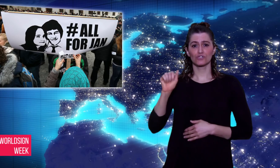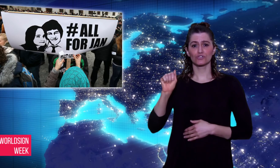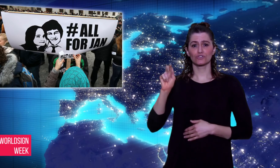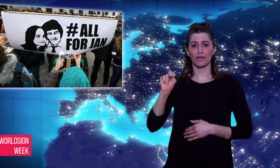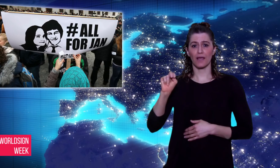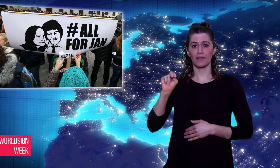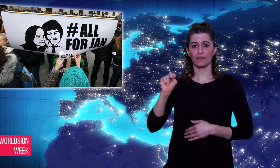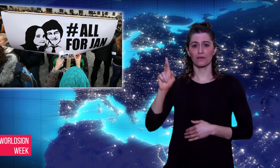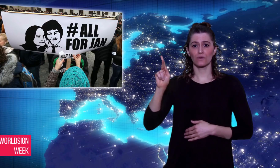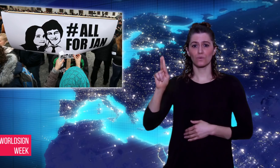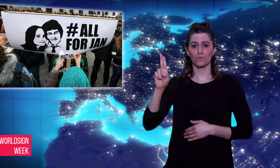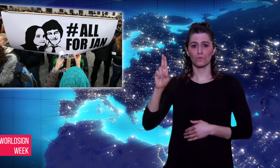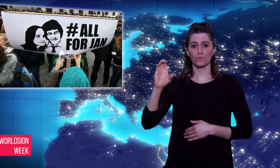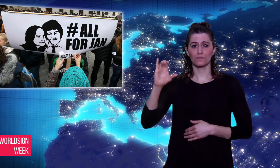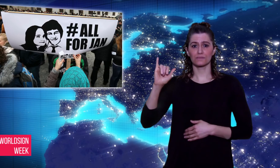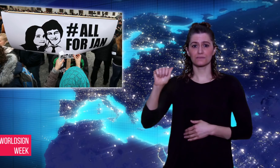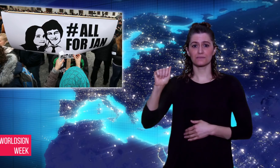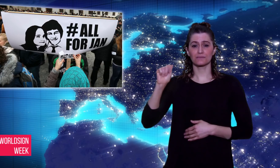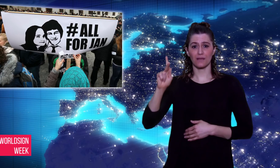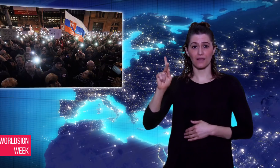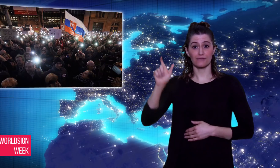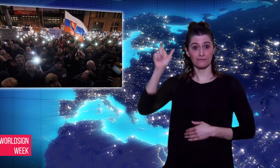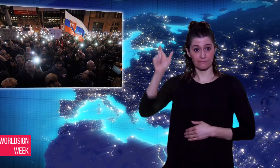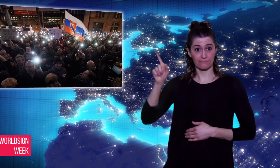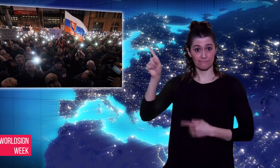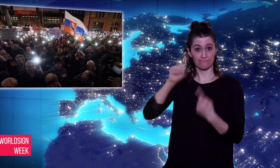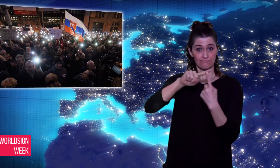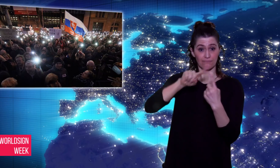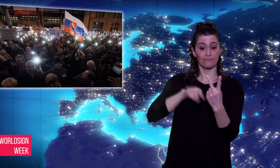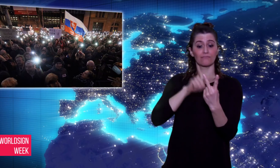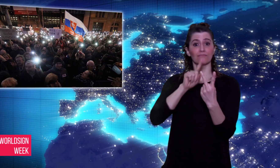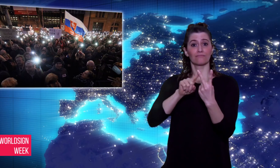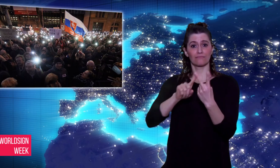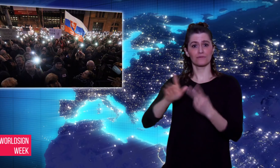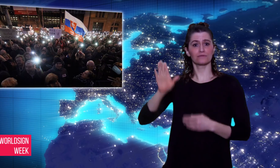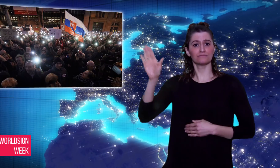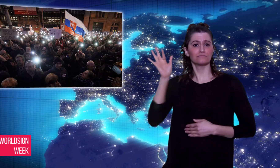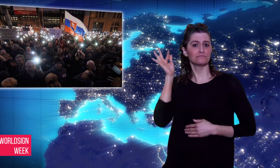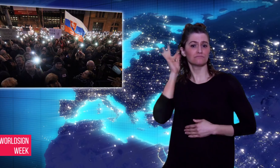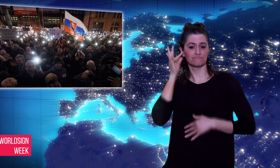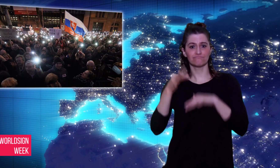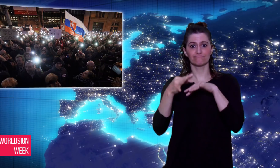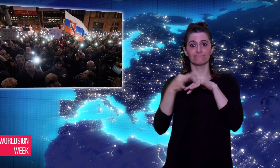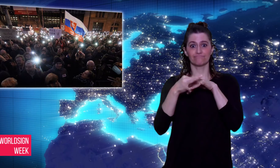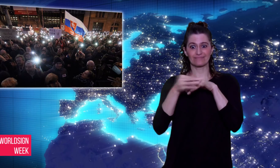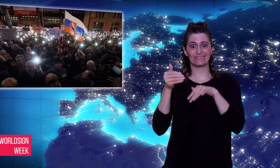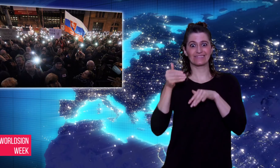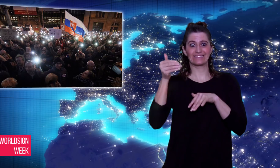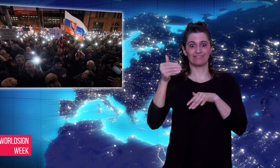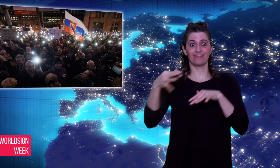fiance were shot dead in their home